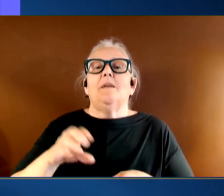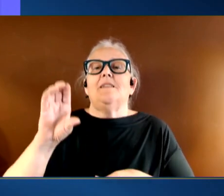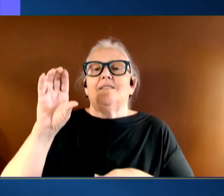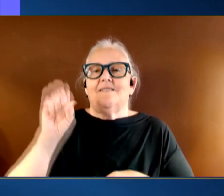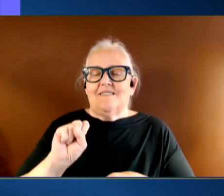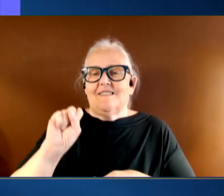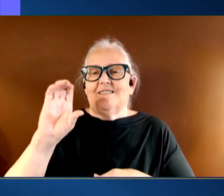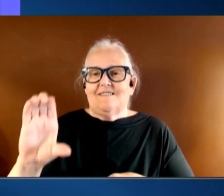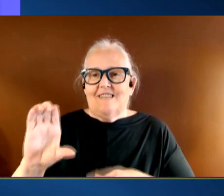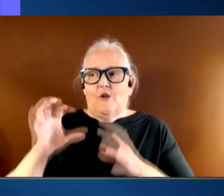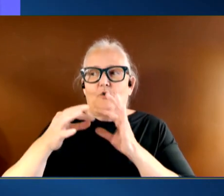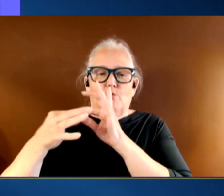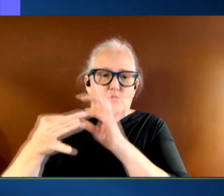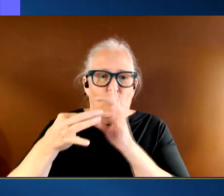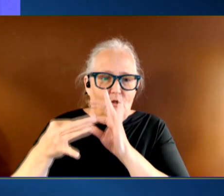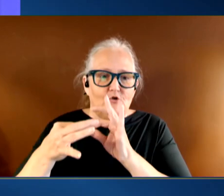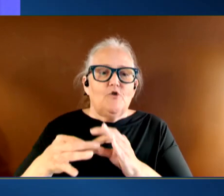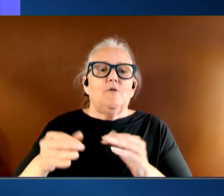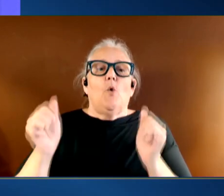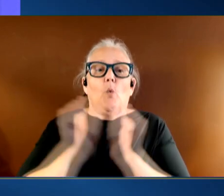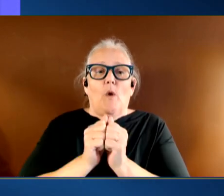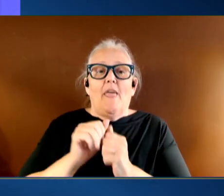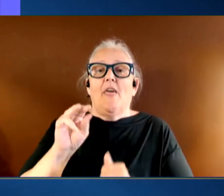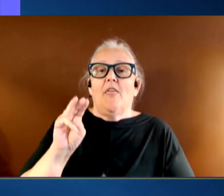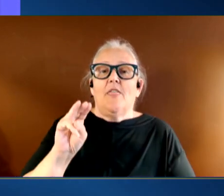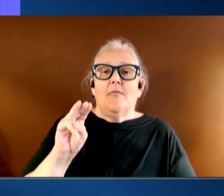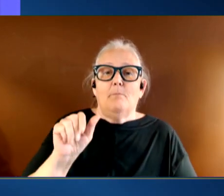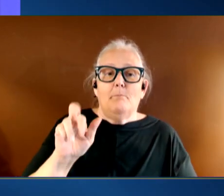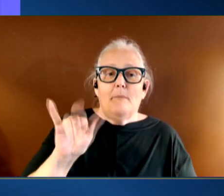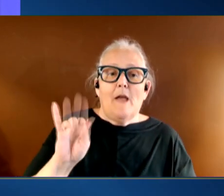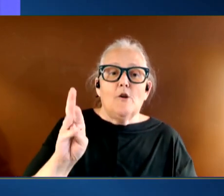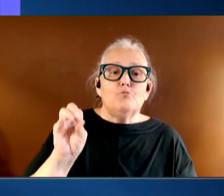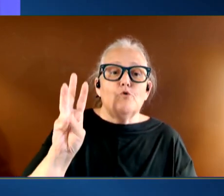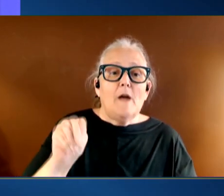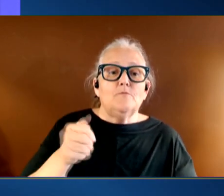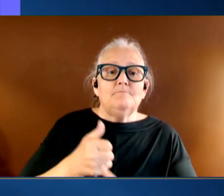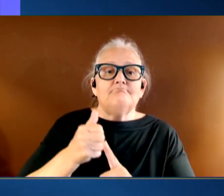Mrs. Mary Brown, president and CEO of the sickle cell disease foundation in Ontario,